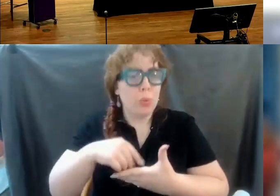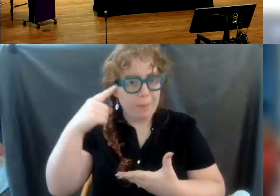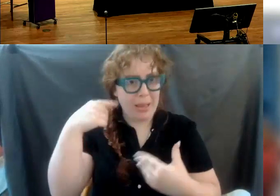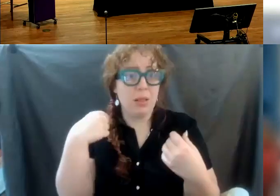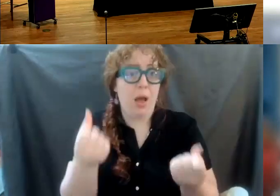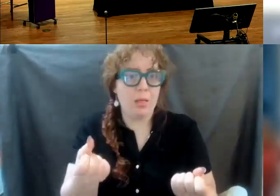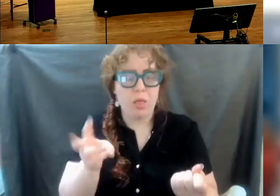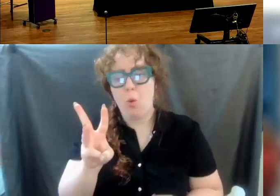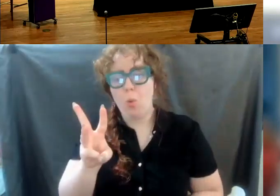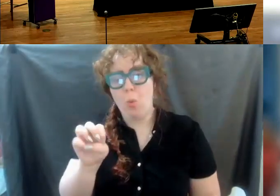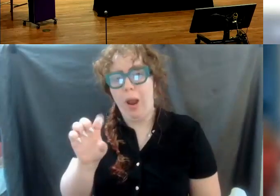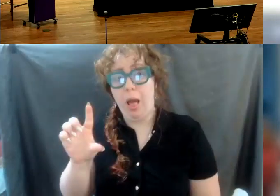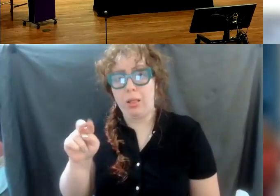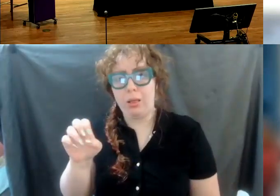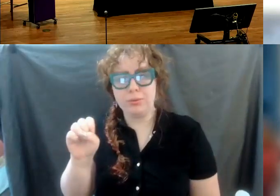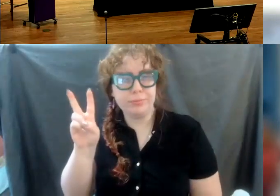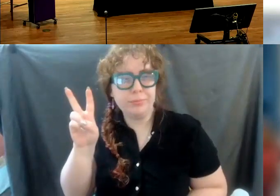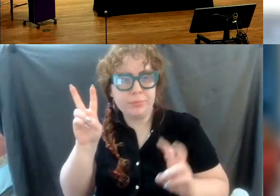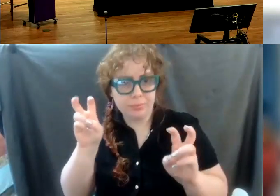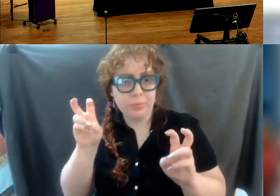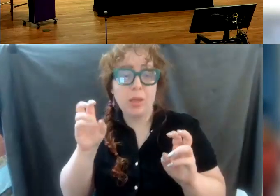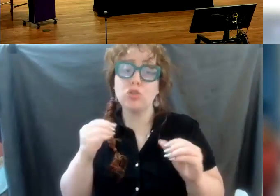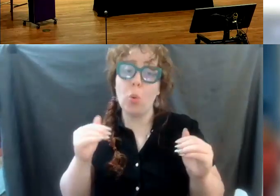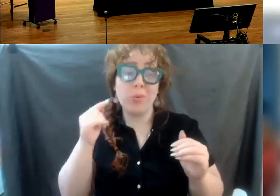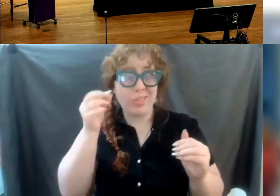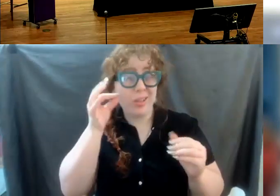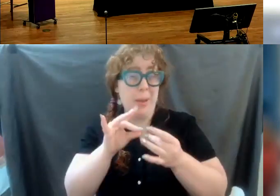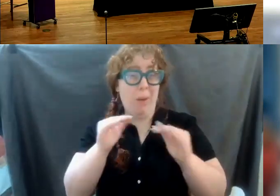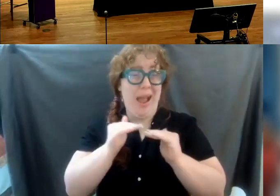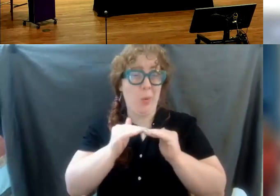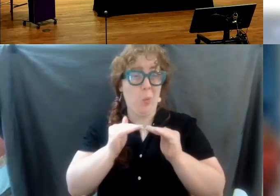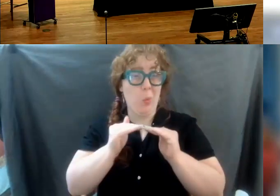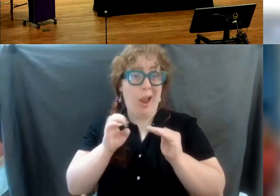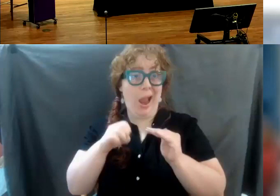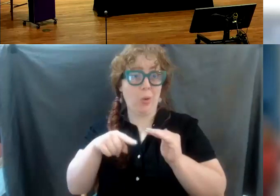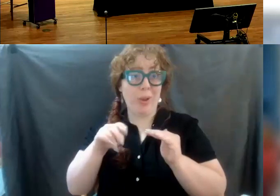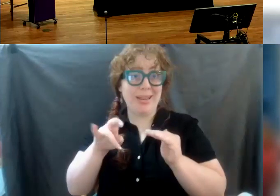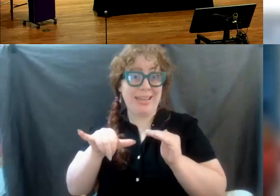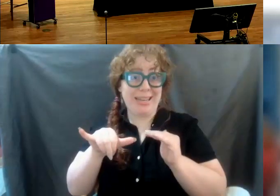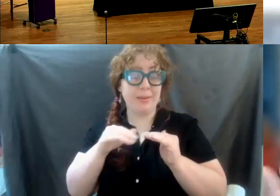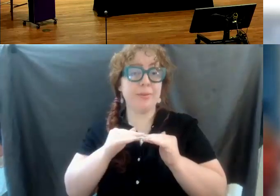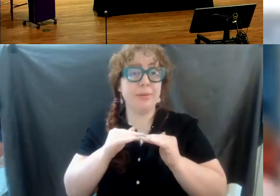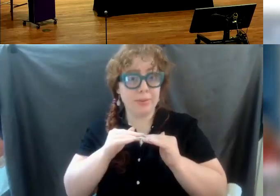that I appreciate about the equity lens and having to think more about the needs of people